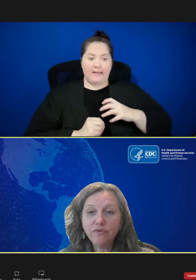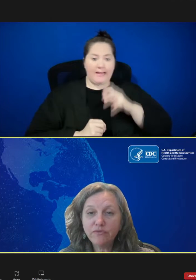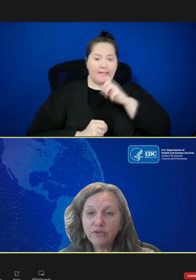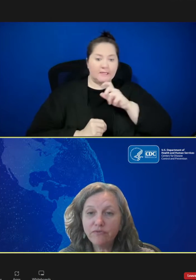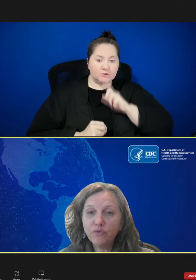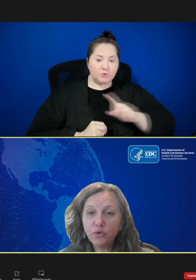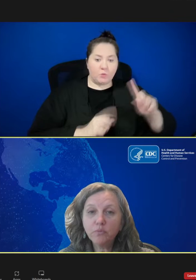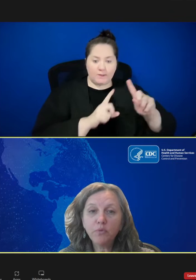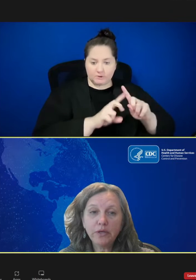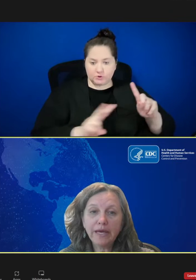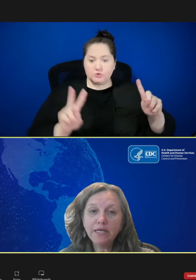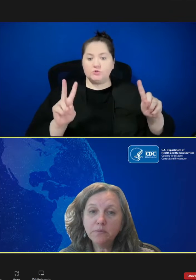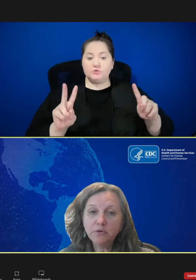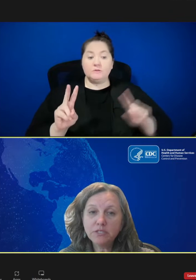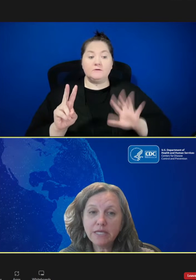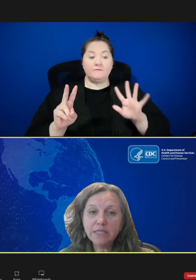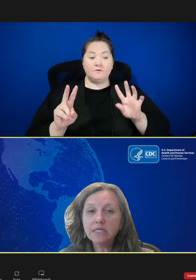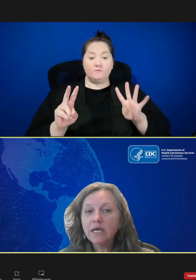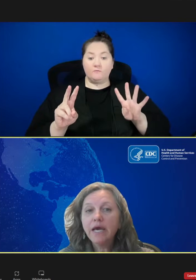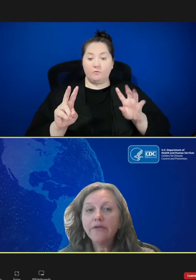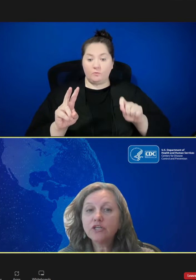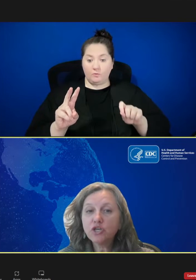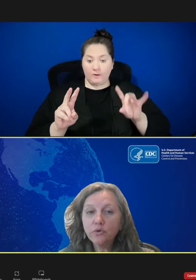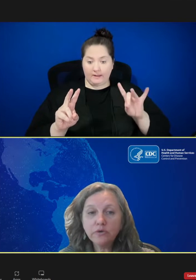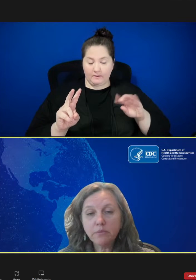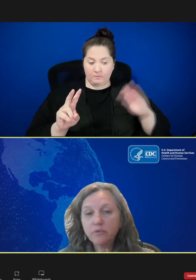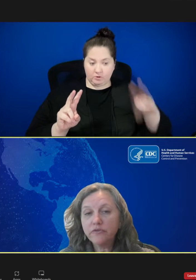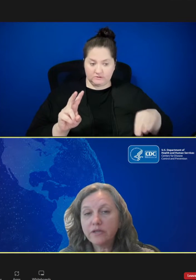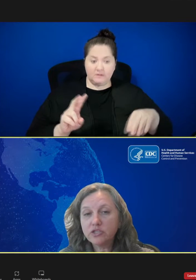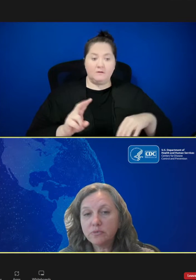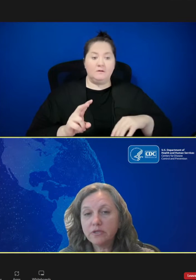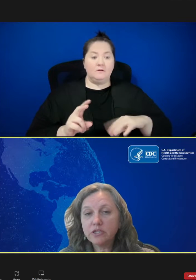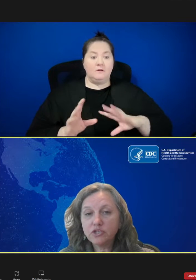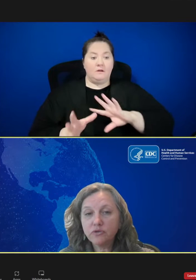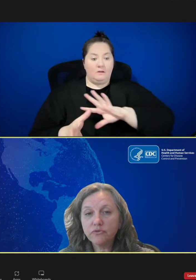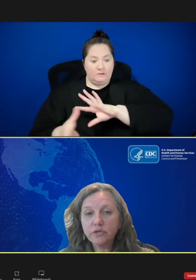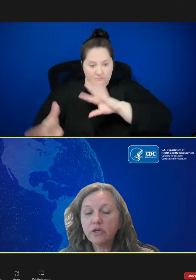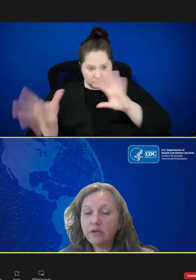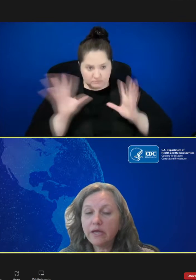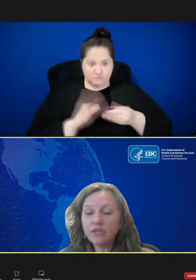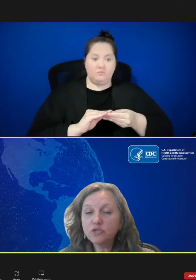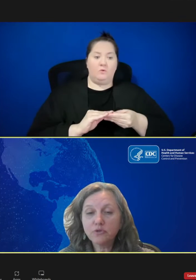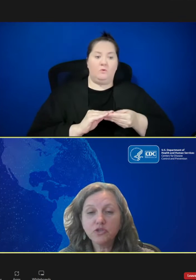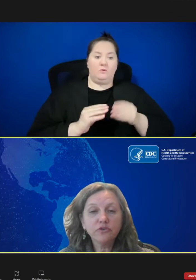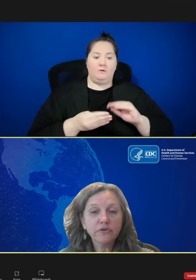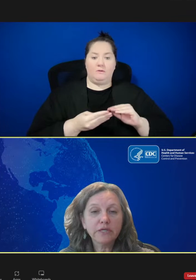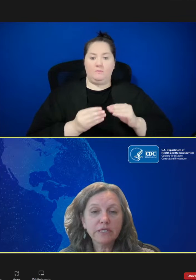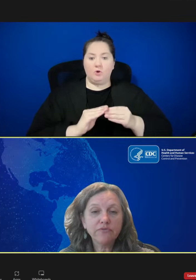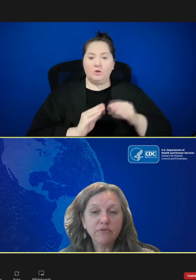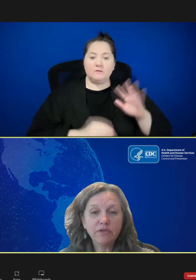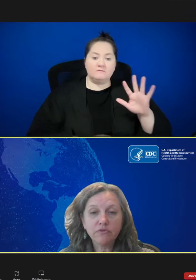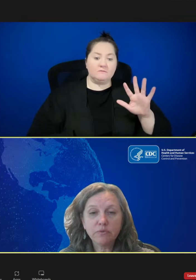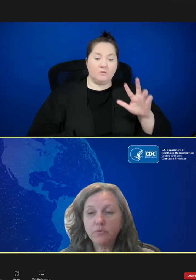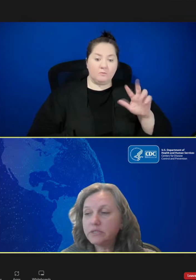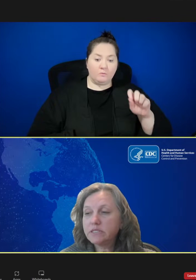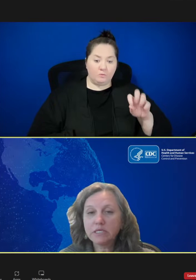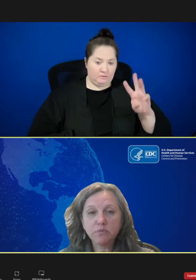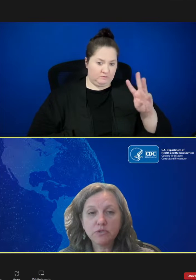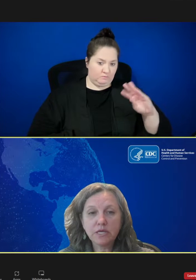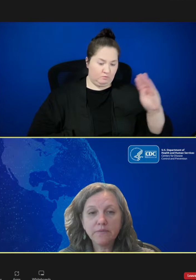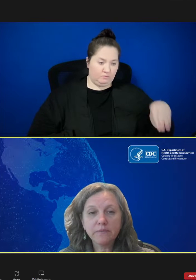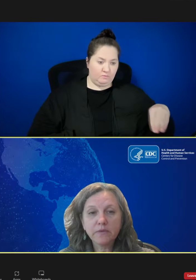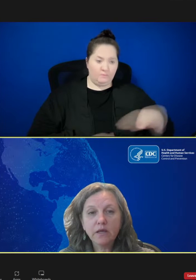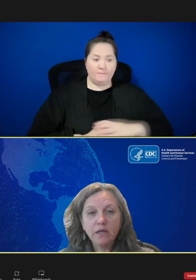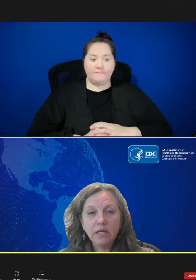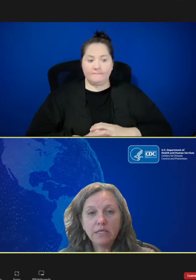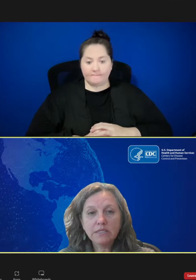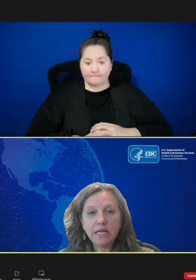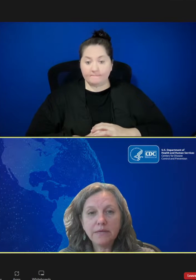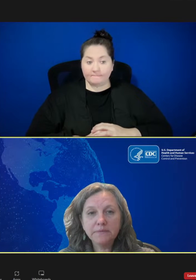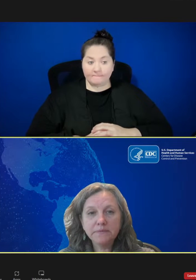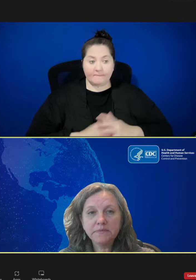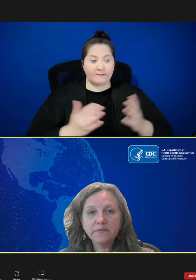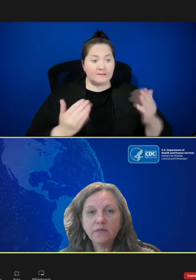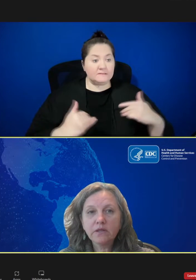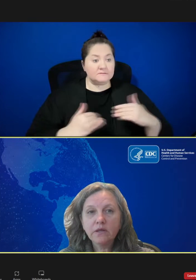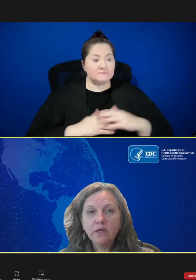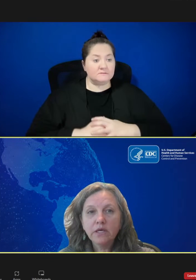54.8 percent. And the total number of eligibility -- eligible children is 53.6 percent. Next slide.